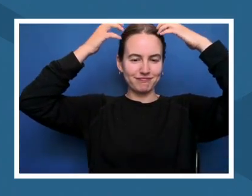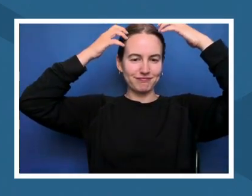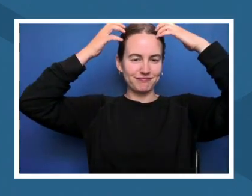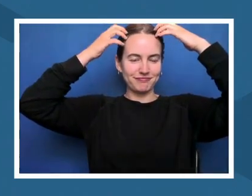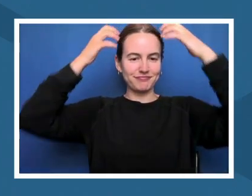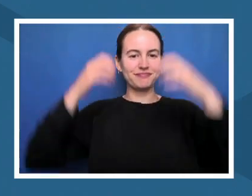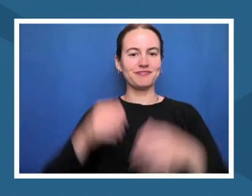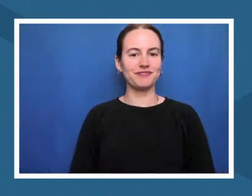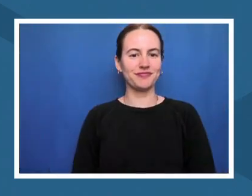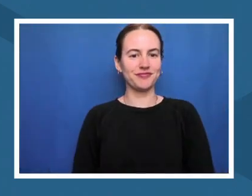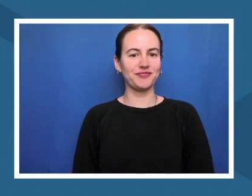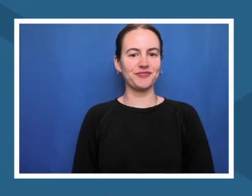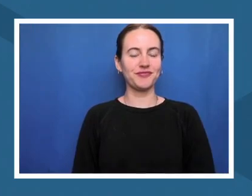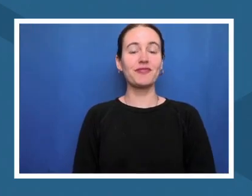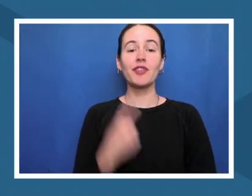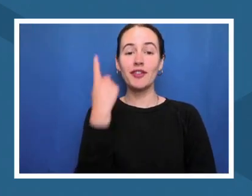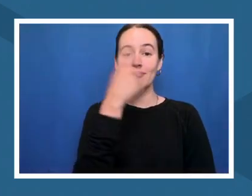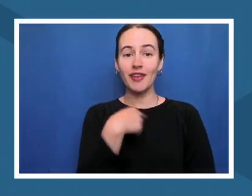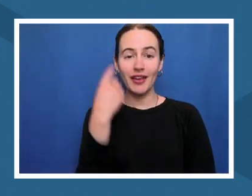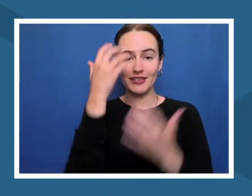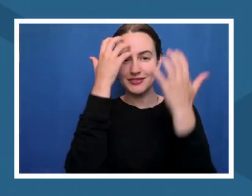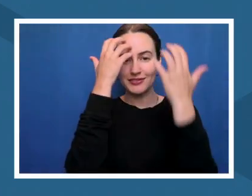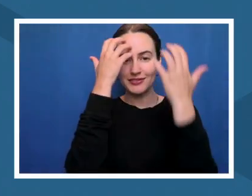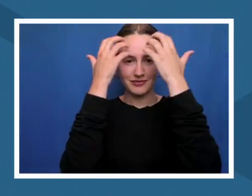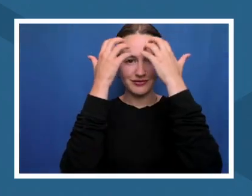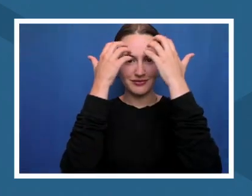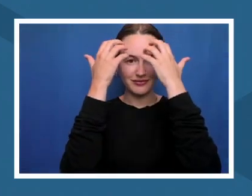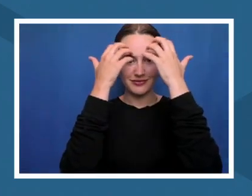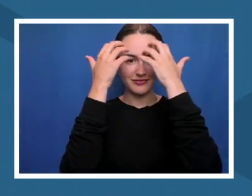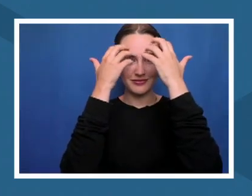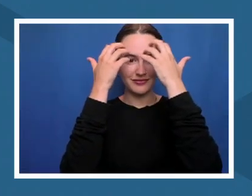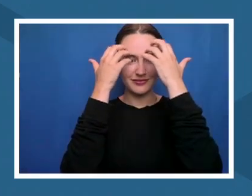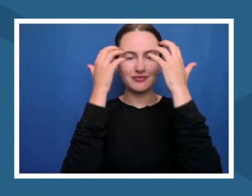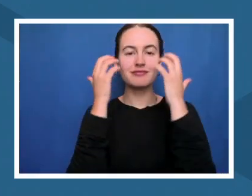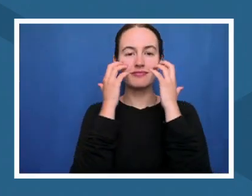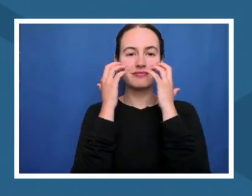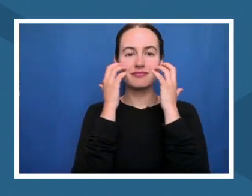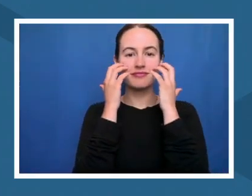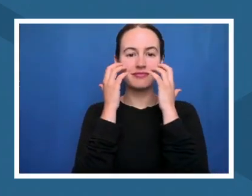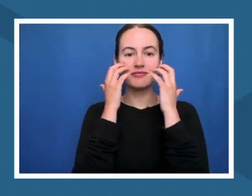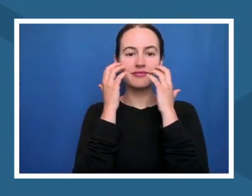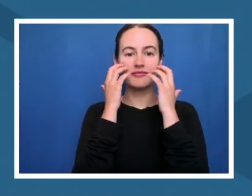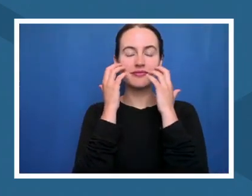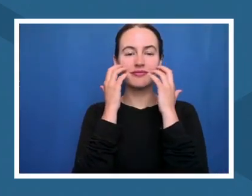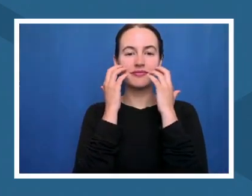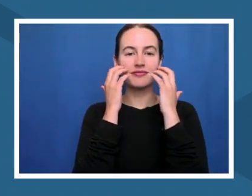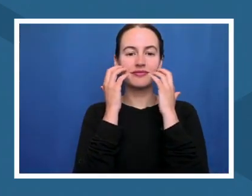make some raindrops on your forehead on your jaw